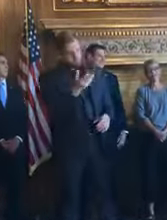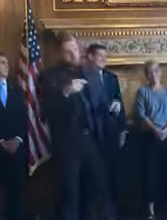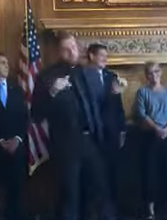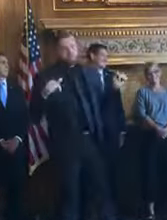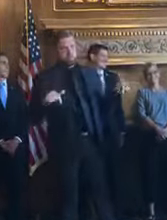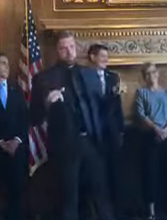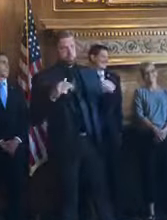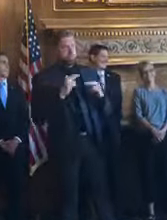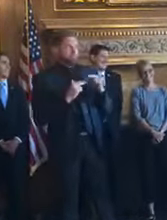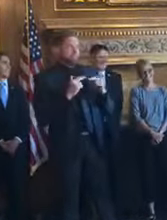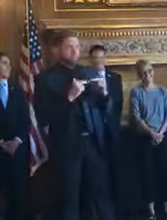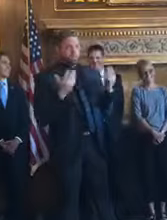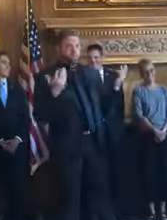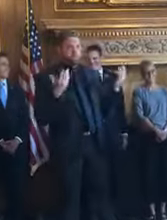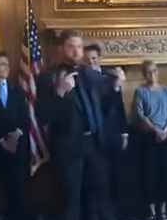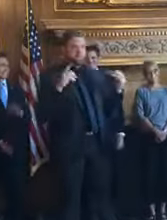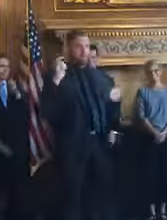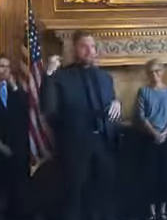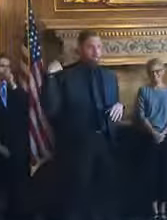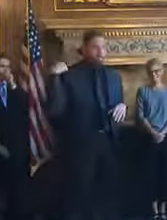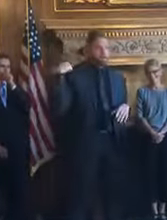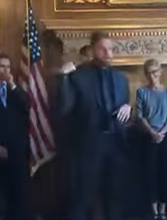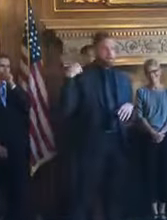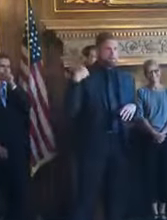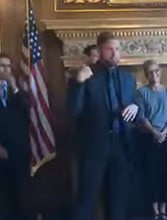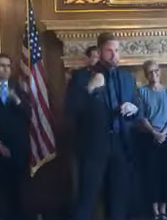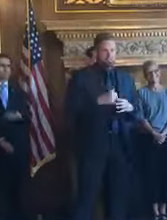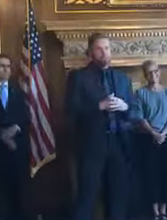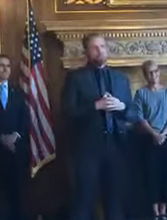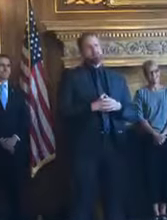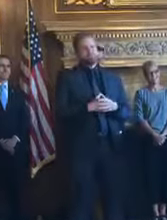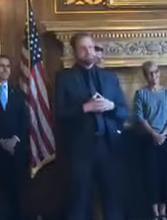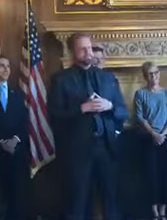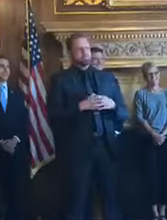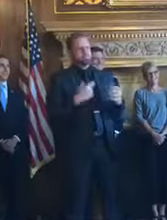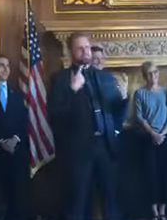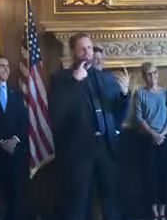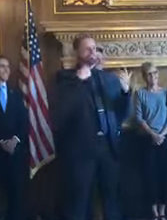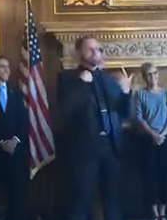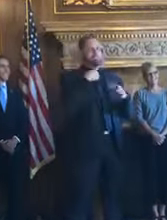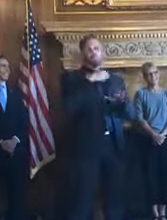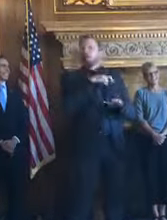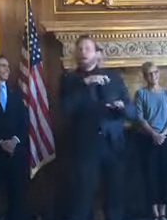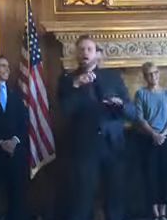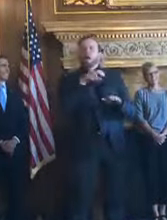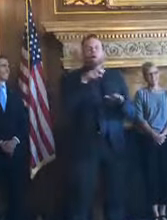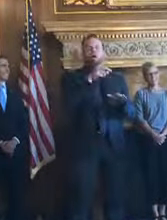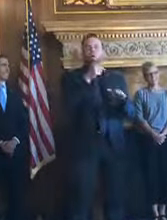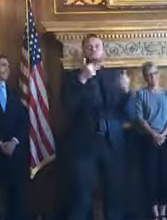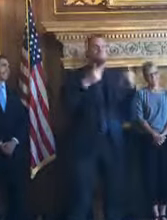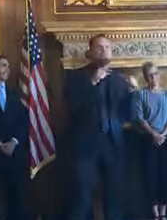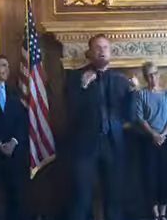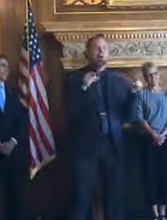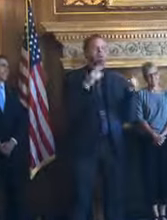But I want to tell you this is long overdue.